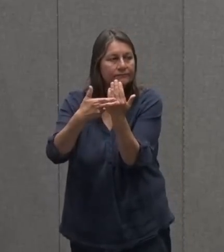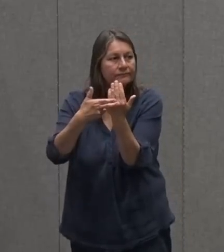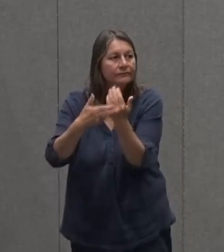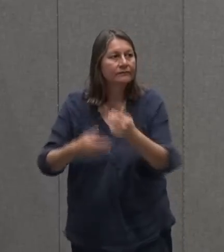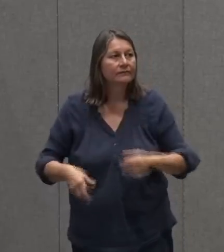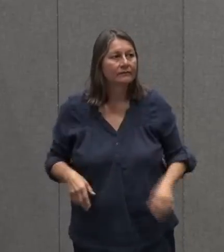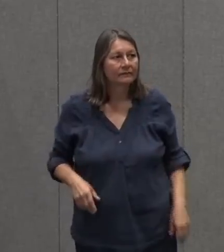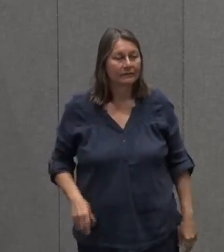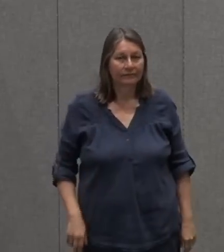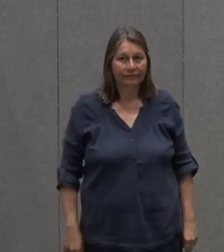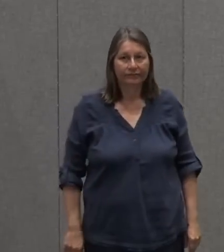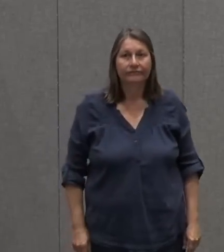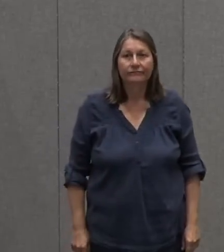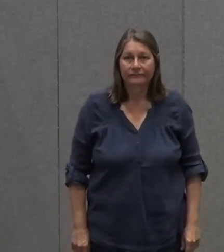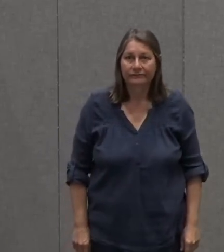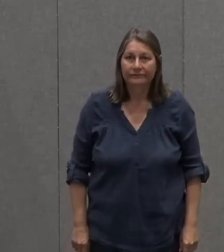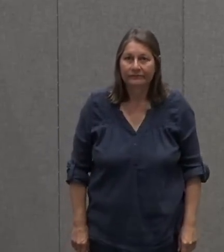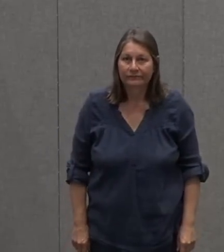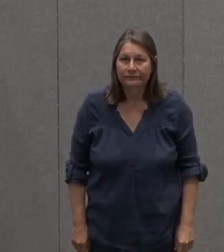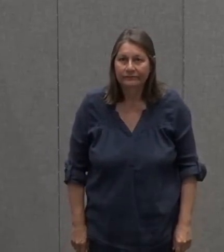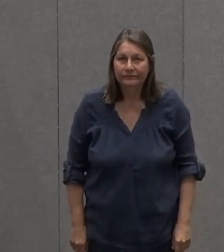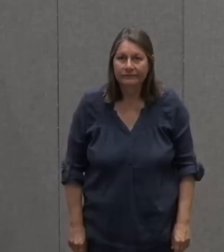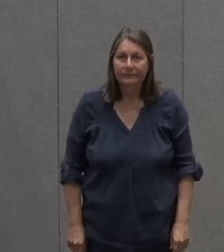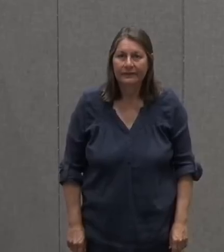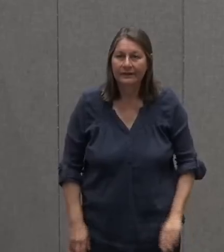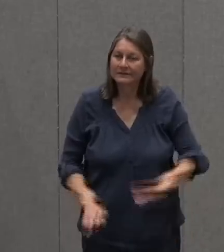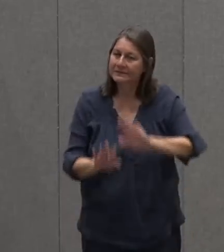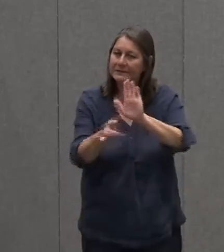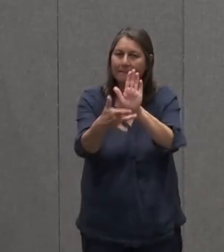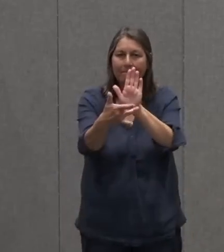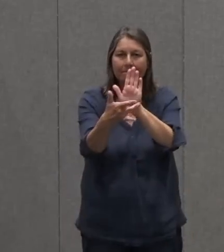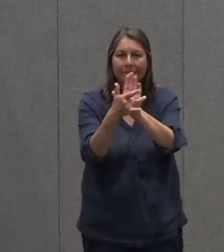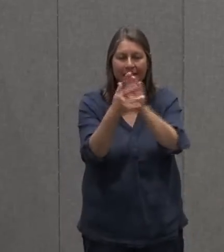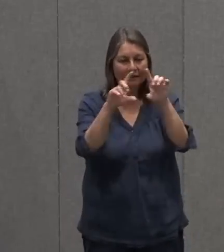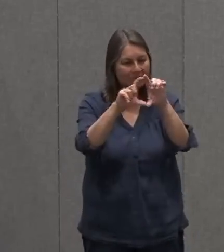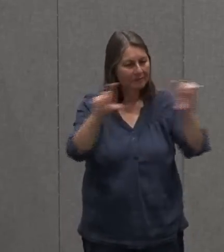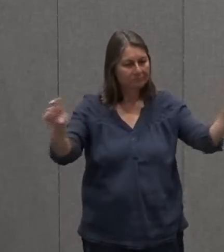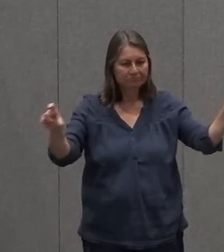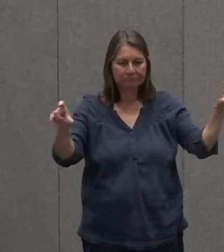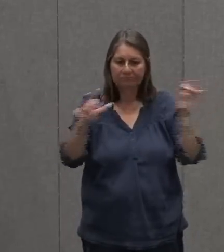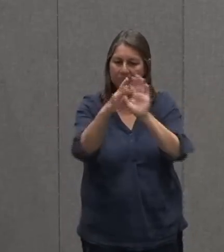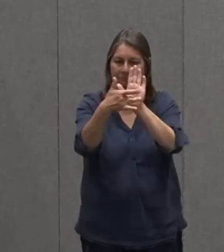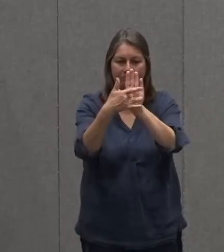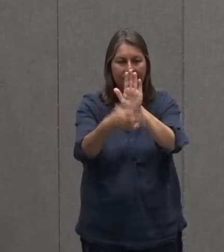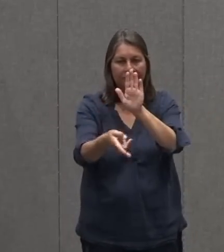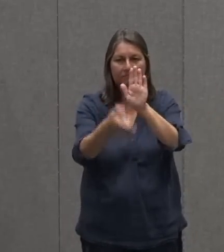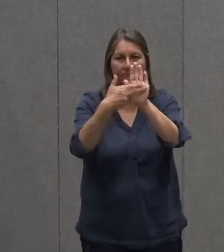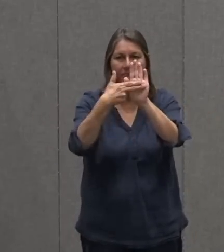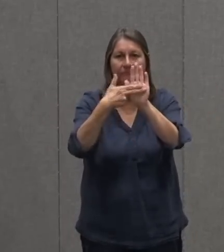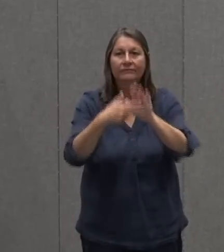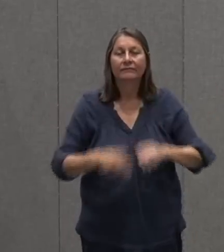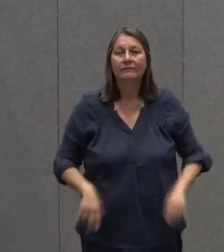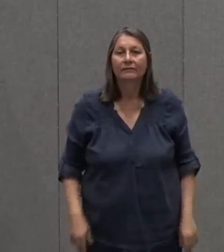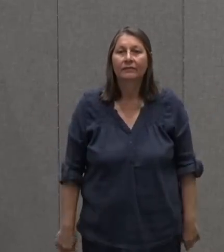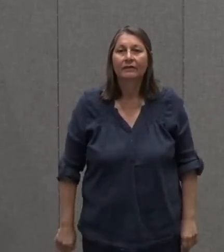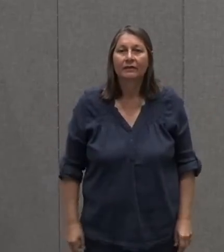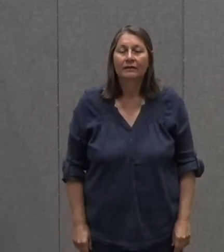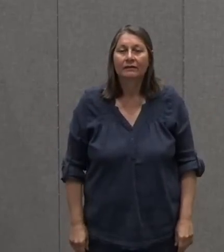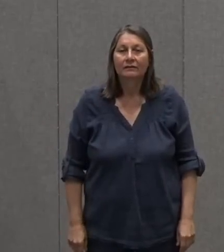it sits right there right smack dab in the middle of that row between 11 and 20, all right.